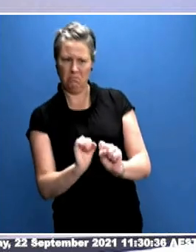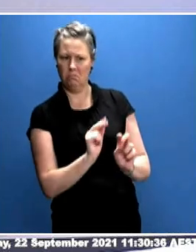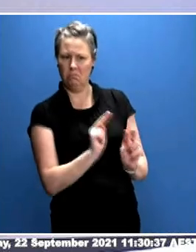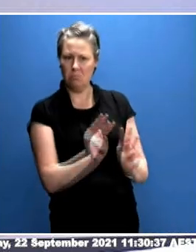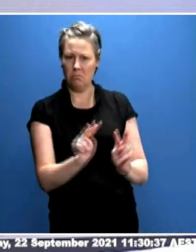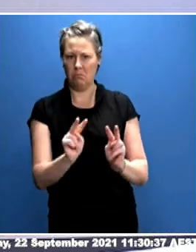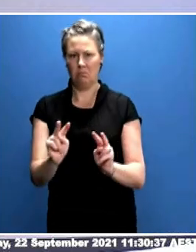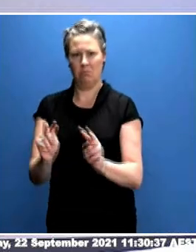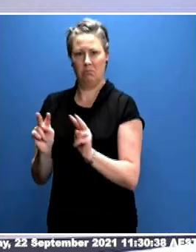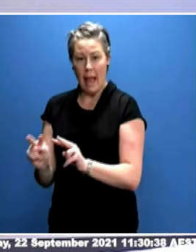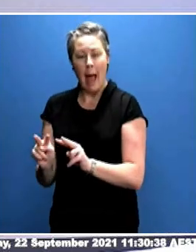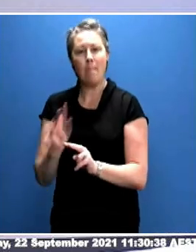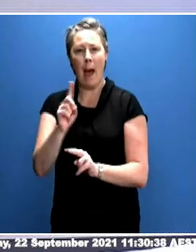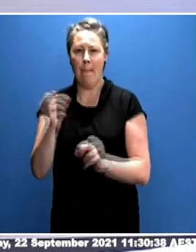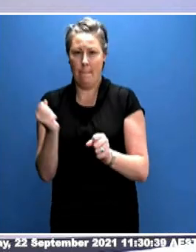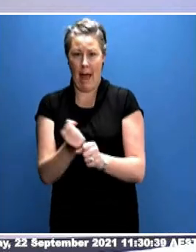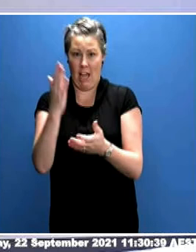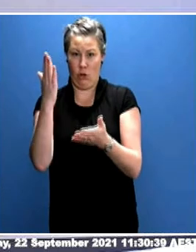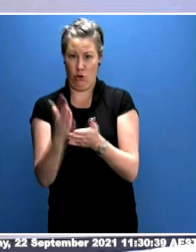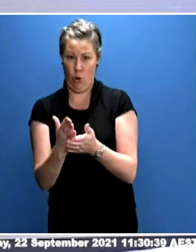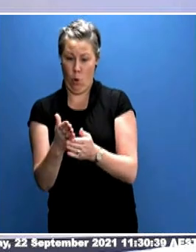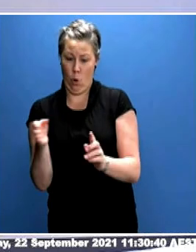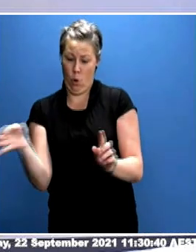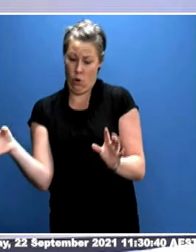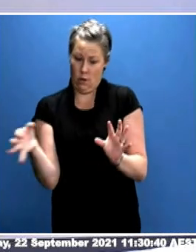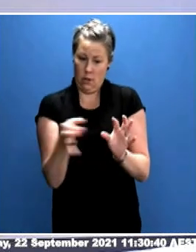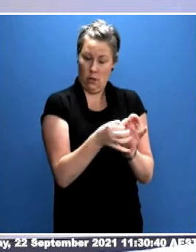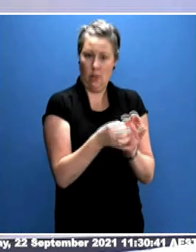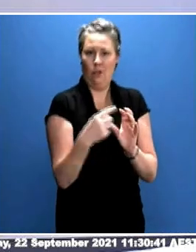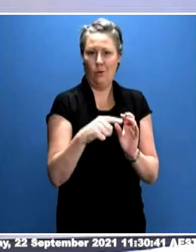Terms of Reference on the basis of your experience from a policy point of view,